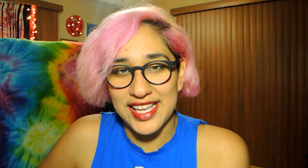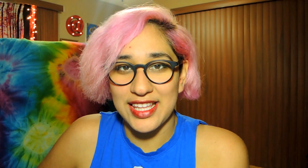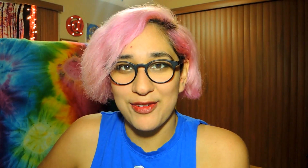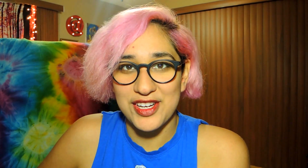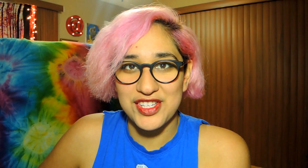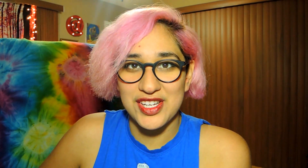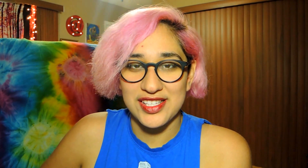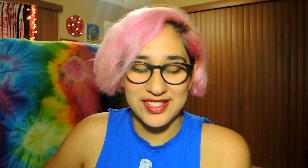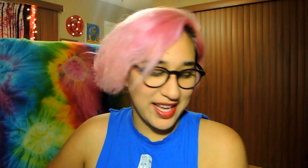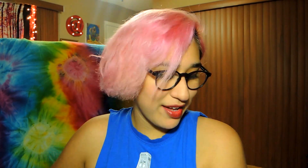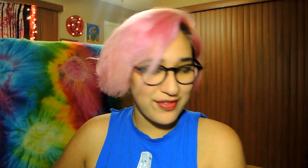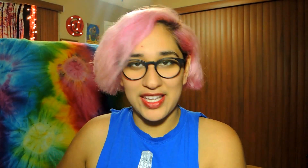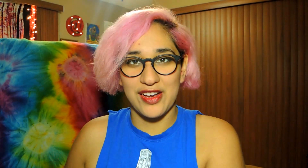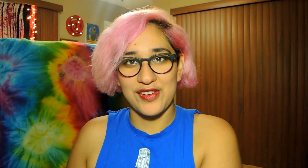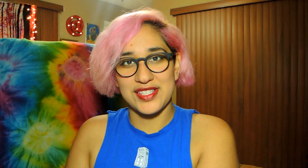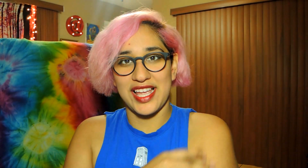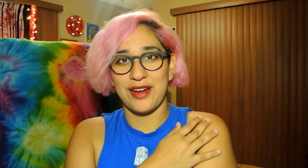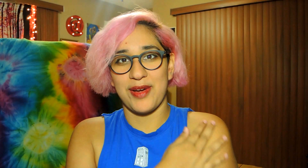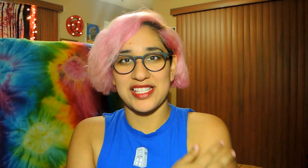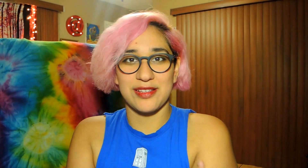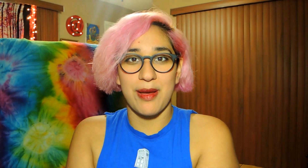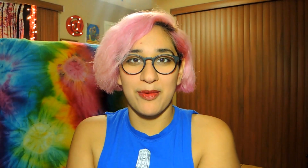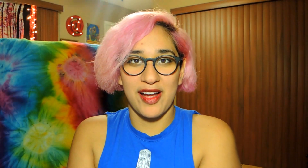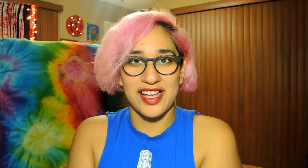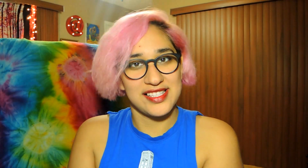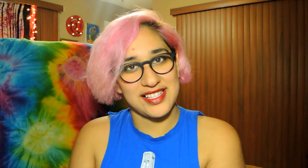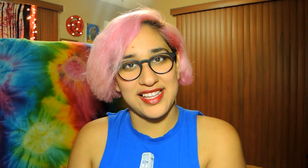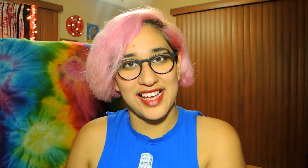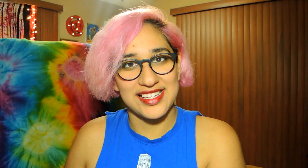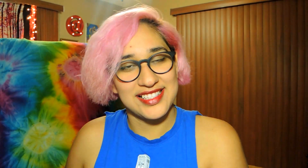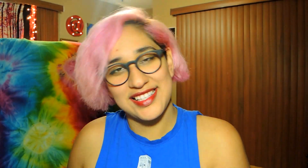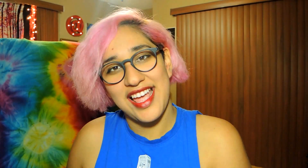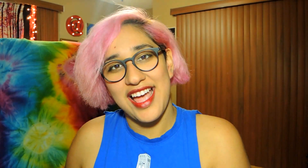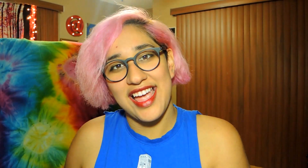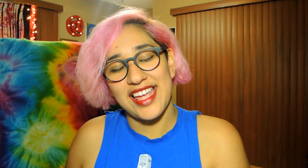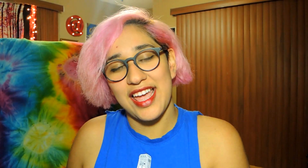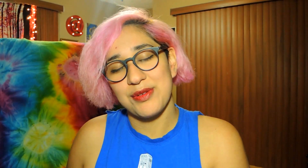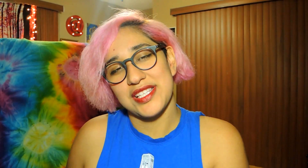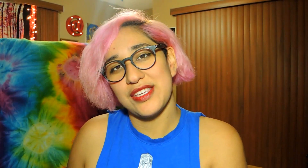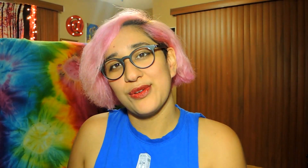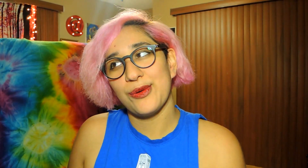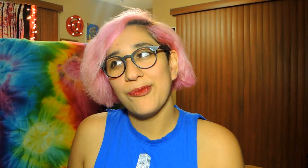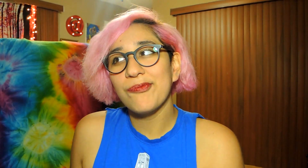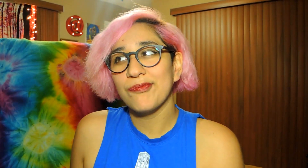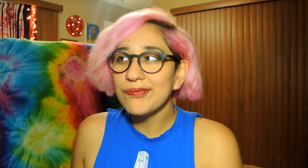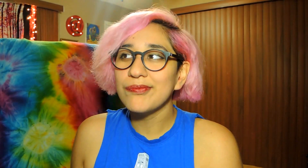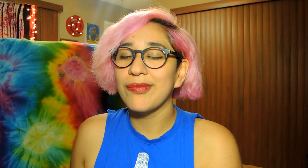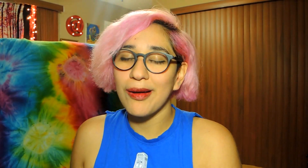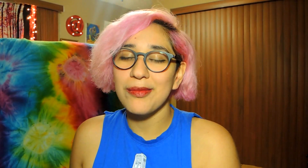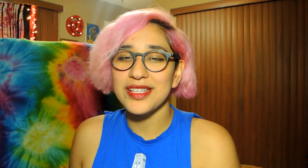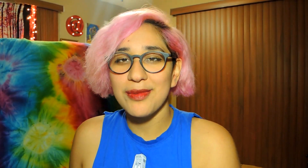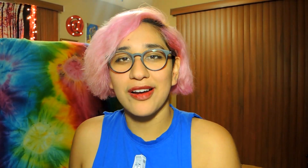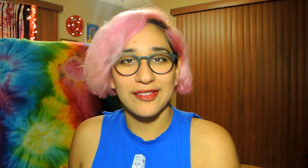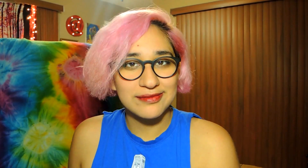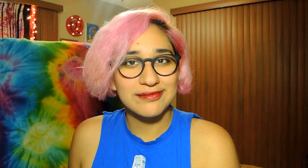sign language style videos and ways to memorize the signs and I will see you probably tomorrow,